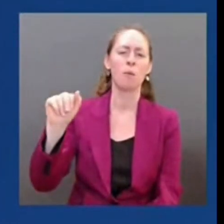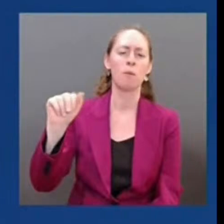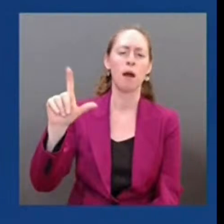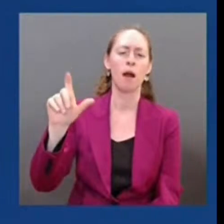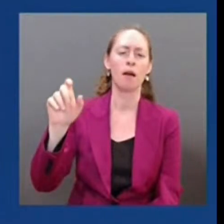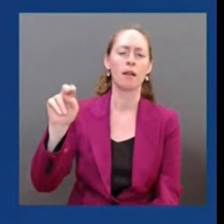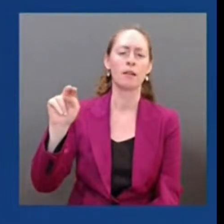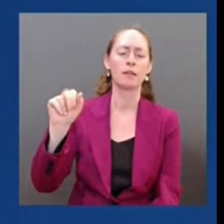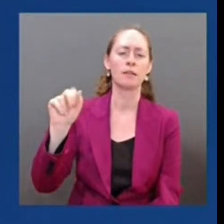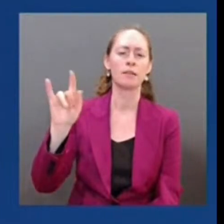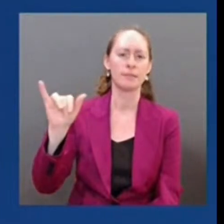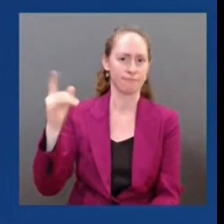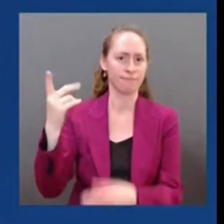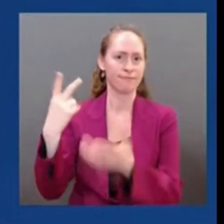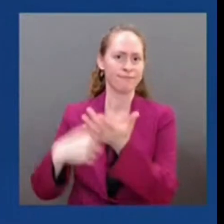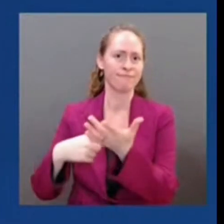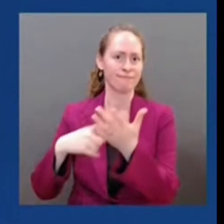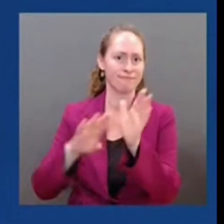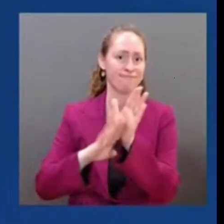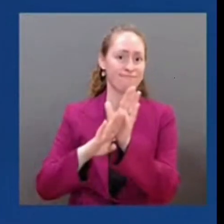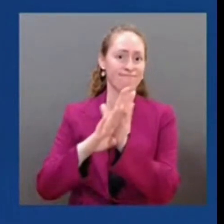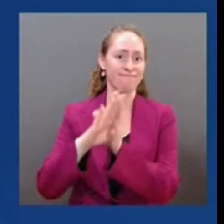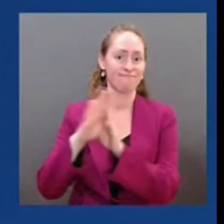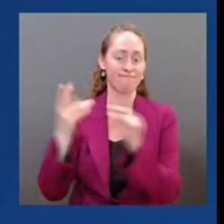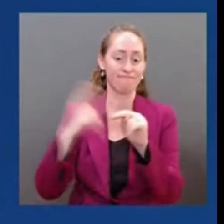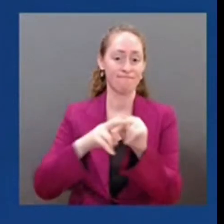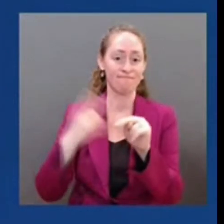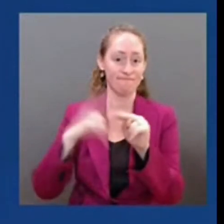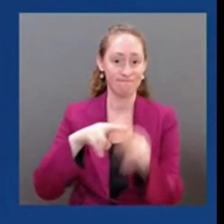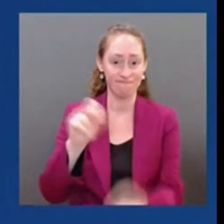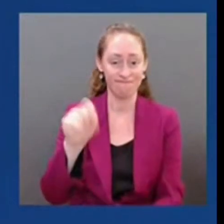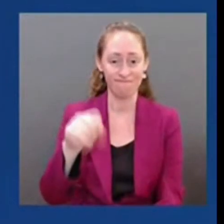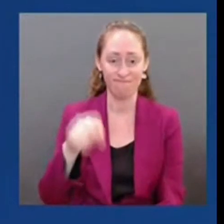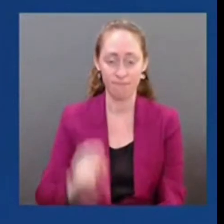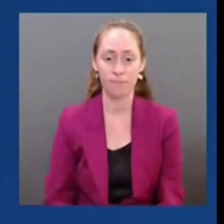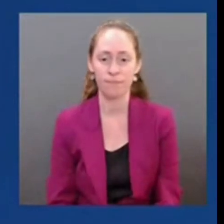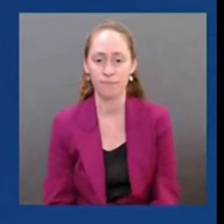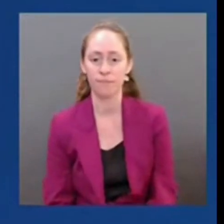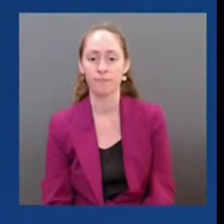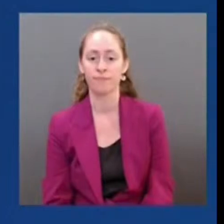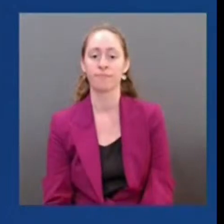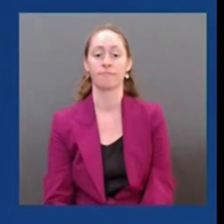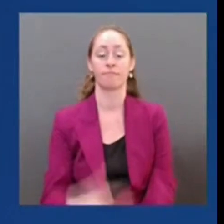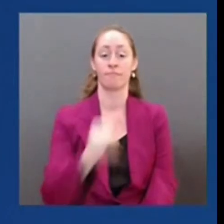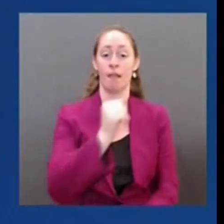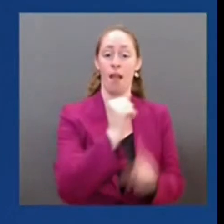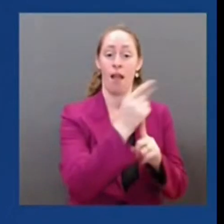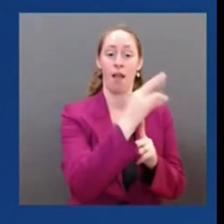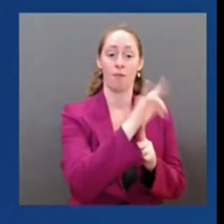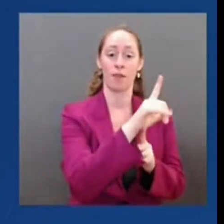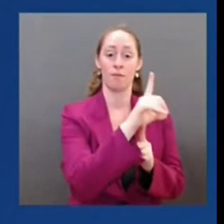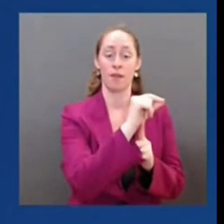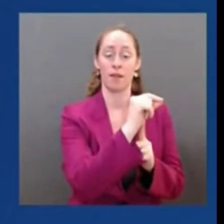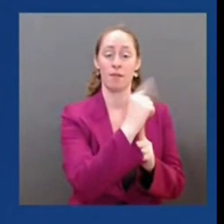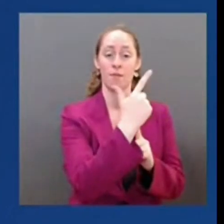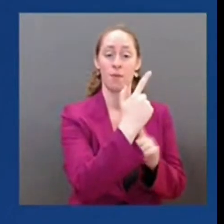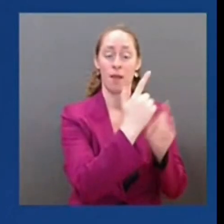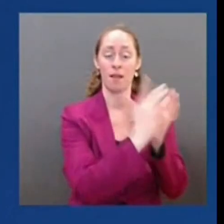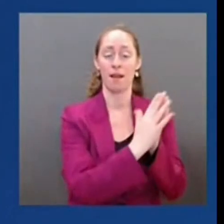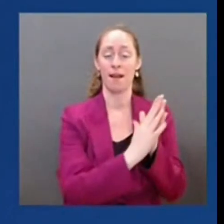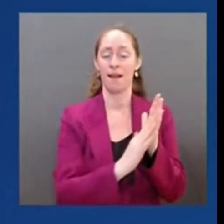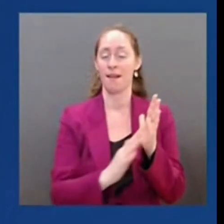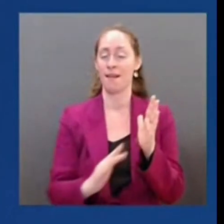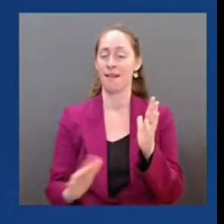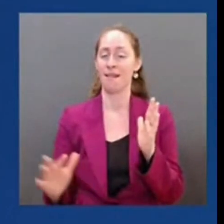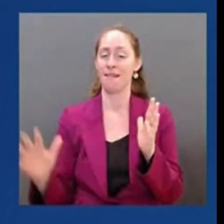DR. JHA AND DR. WITH A LINKS